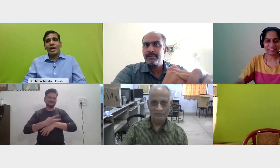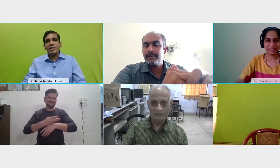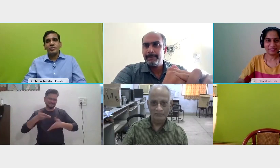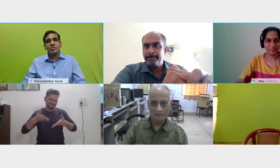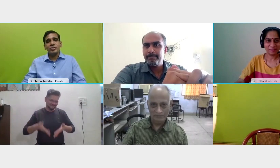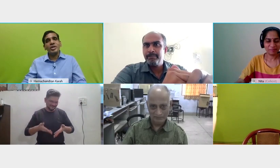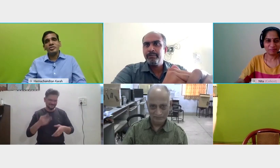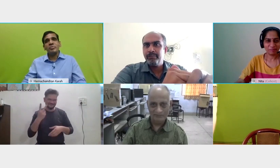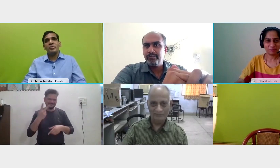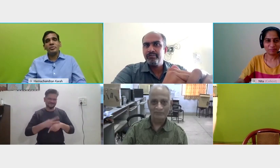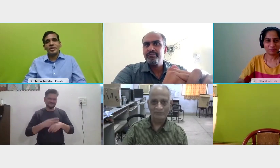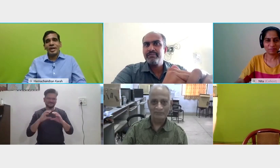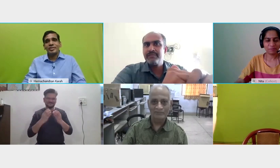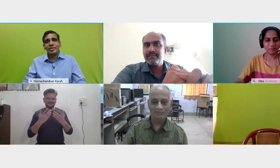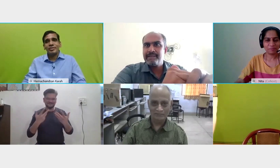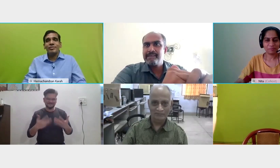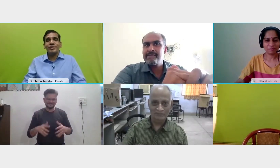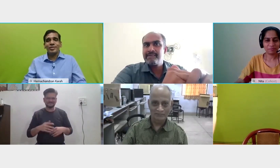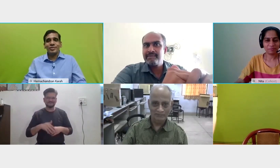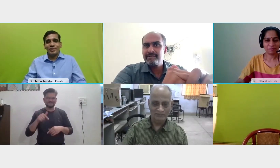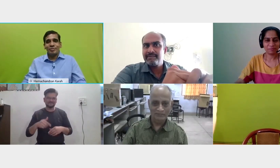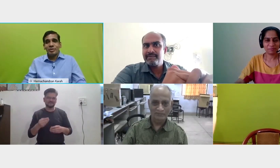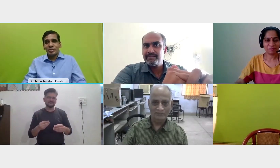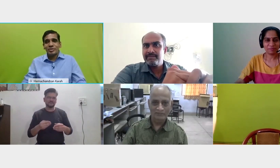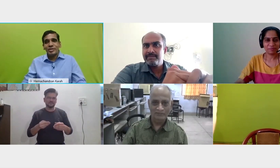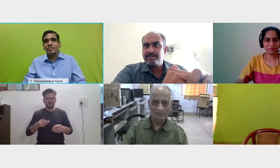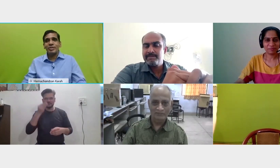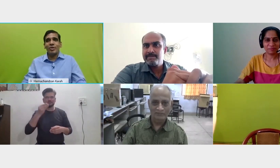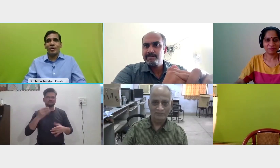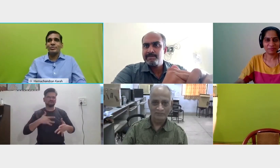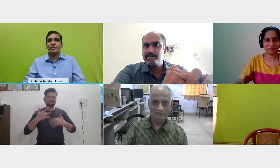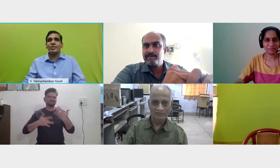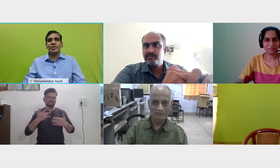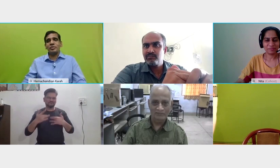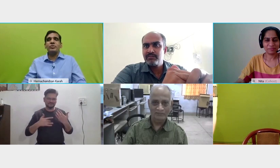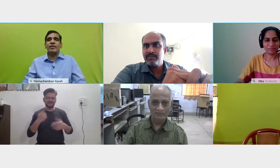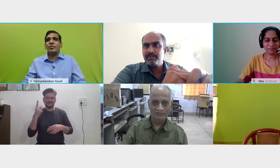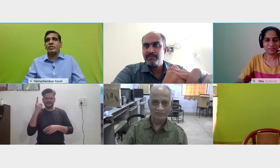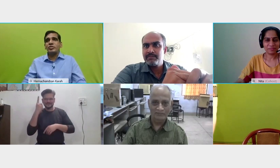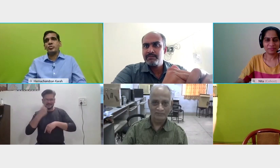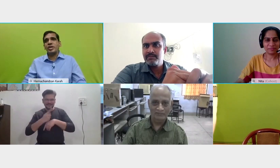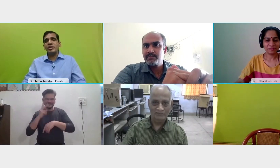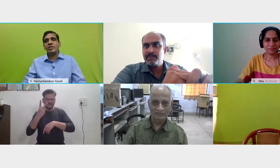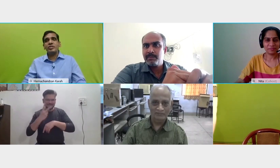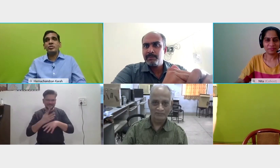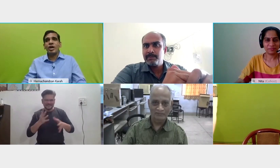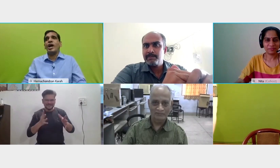and today is more exciting than the previous days because we are going to enter into the